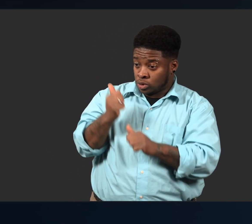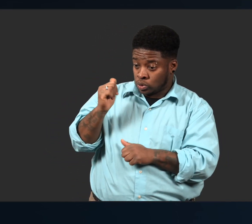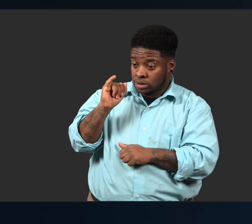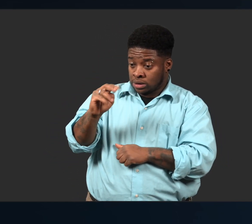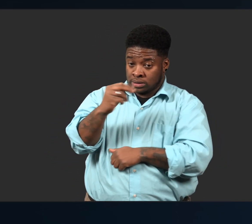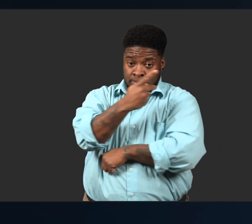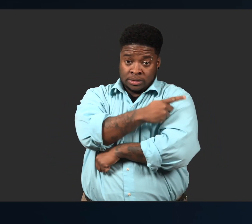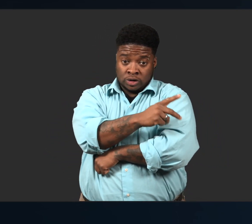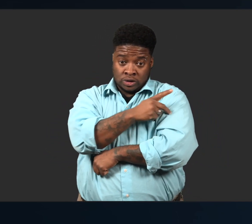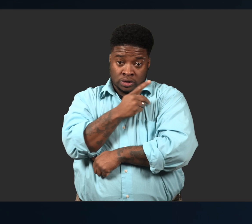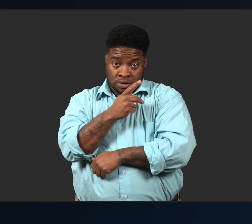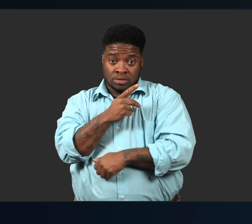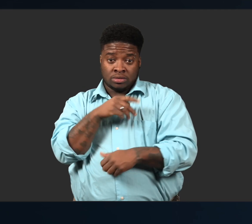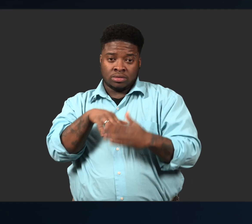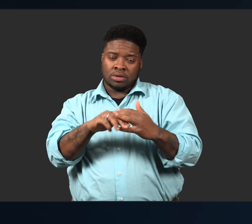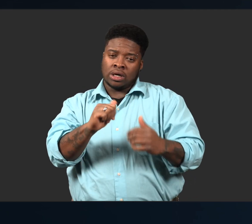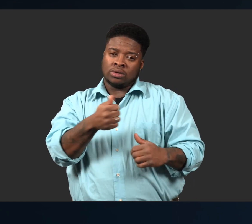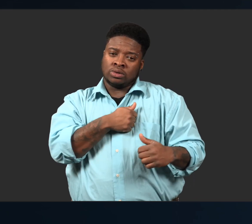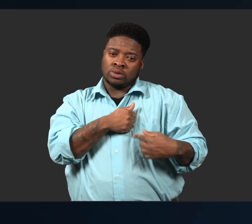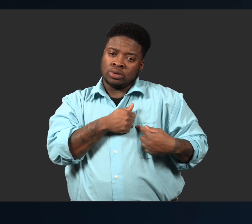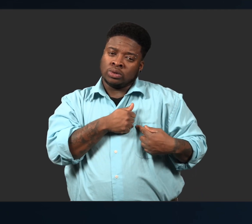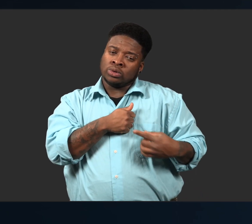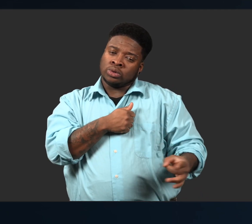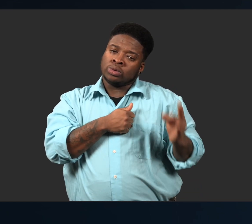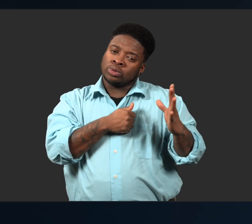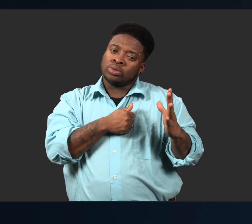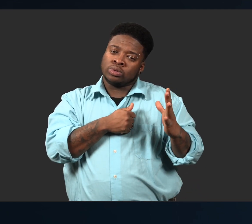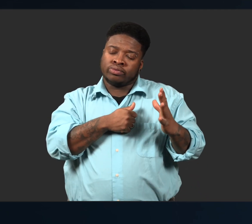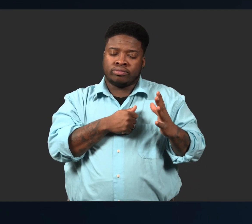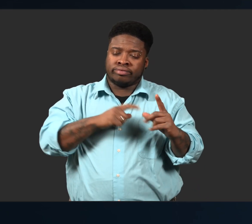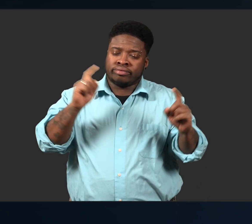Most inpatients have a strong negative attitude against being in treatment,